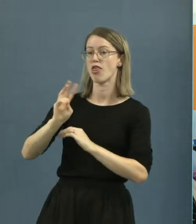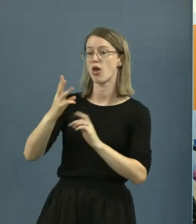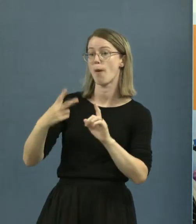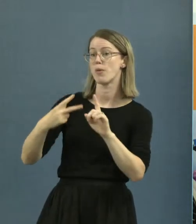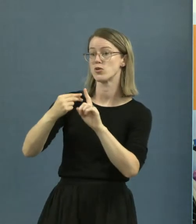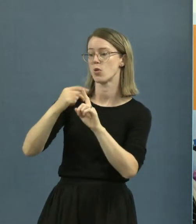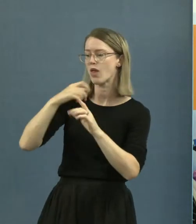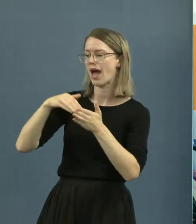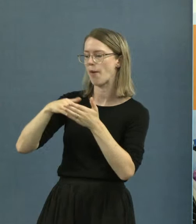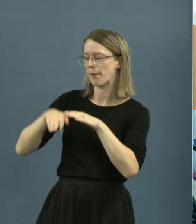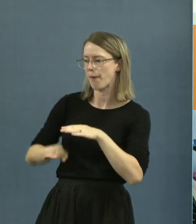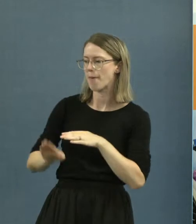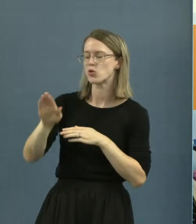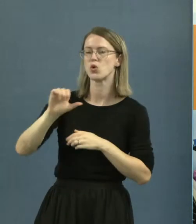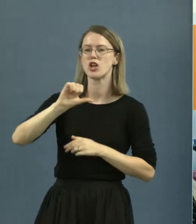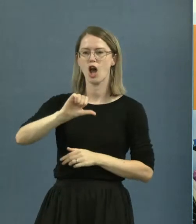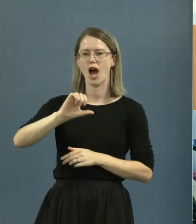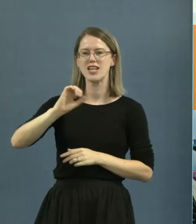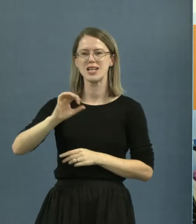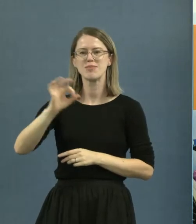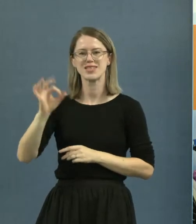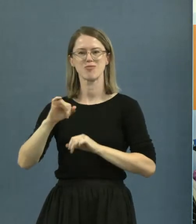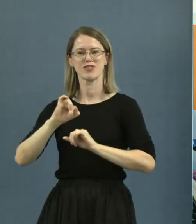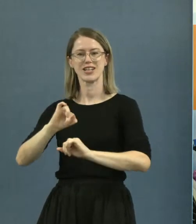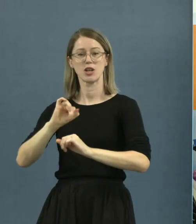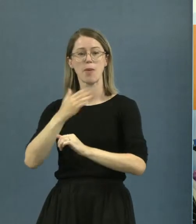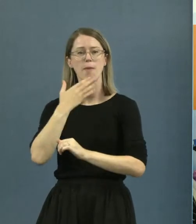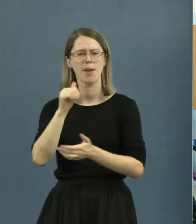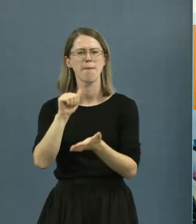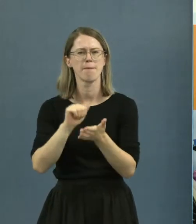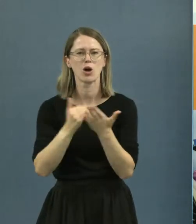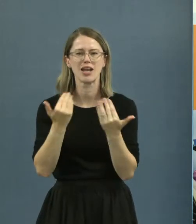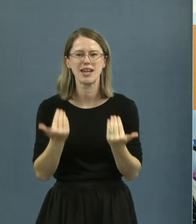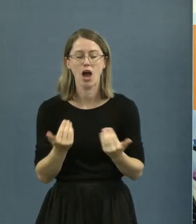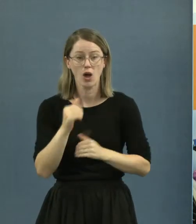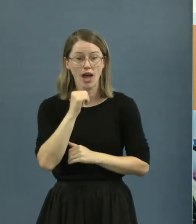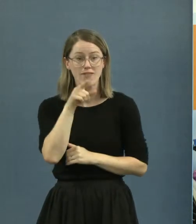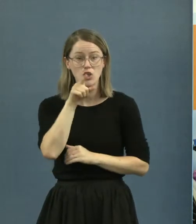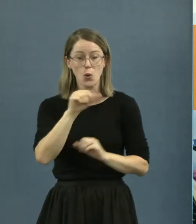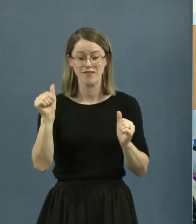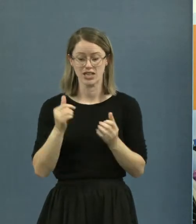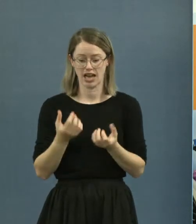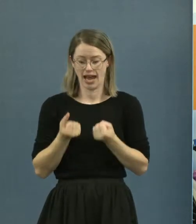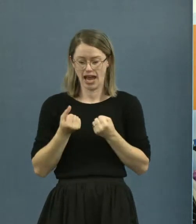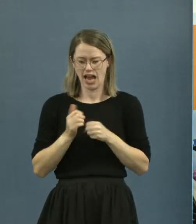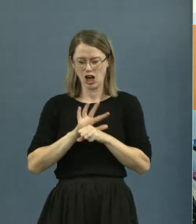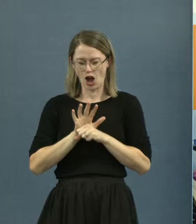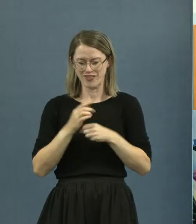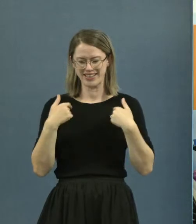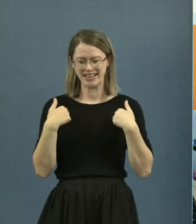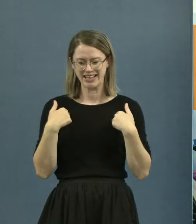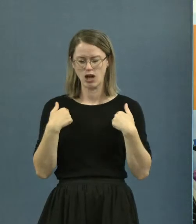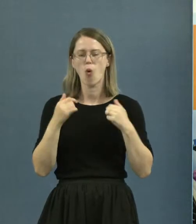about 90%. So, please, book in for that booster now. However,